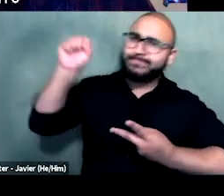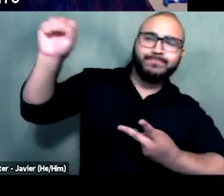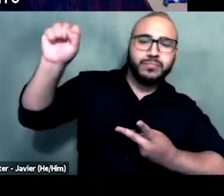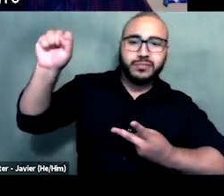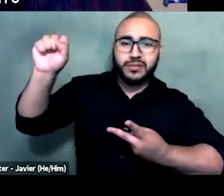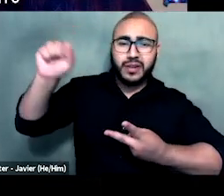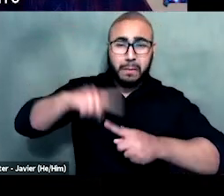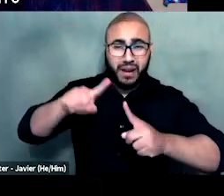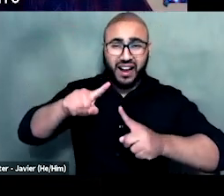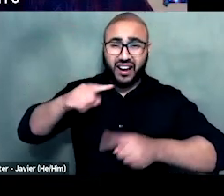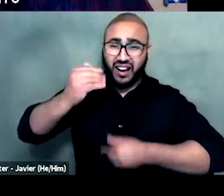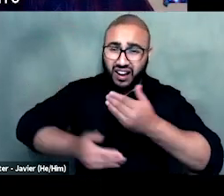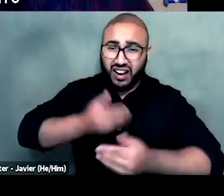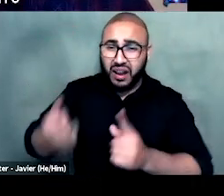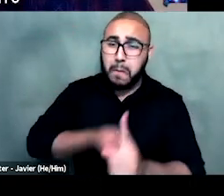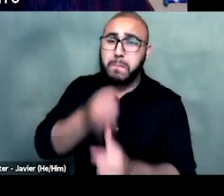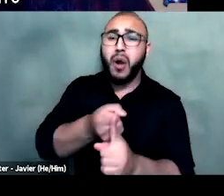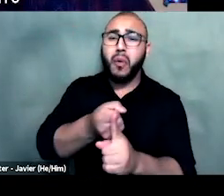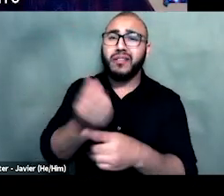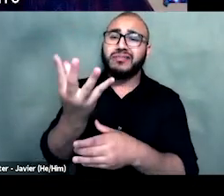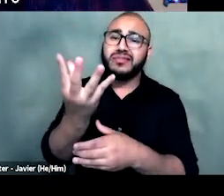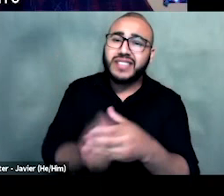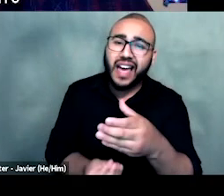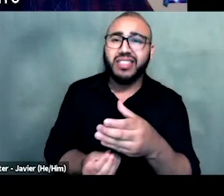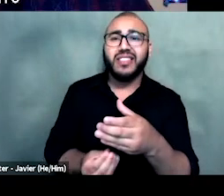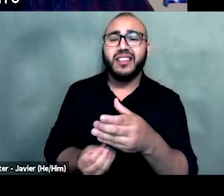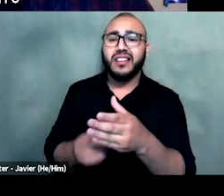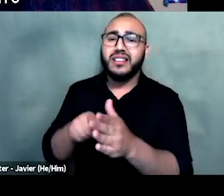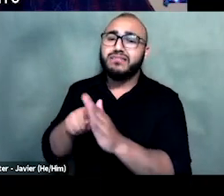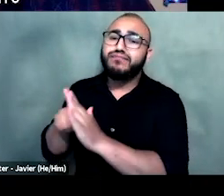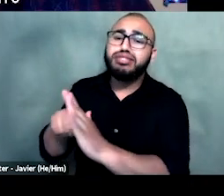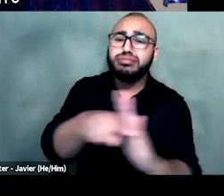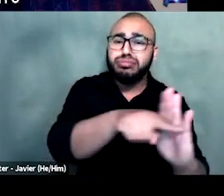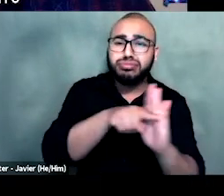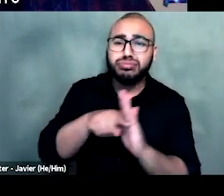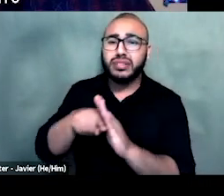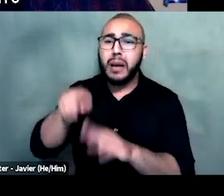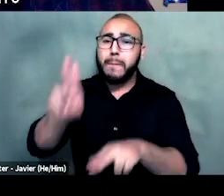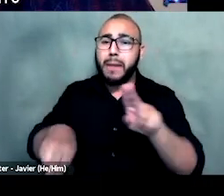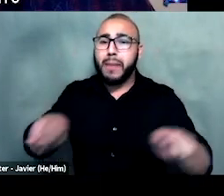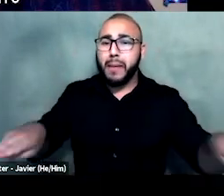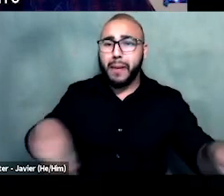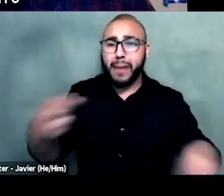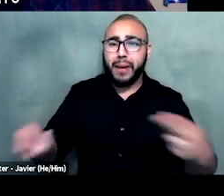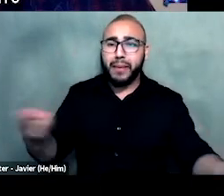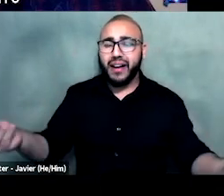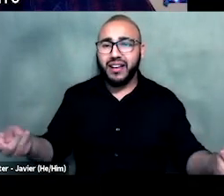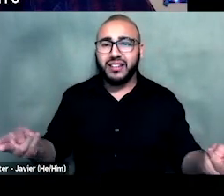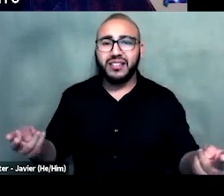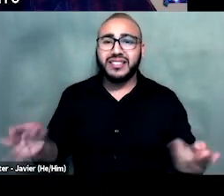the same, right? A lot of death and destruction of Indian cultures. Destruction